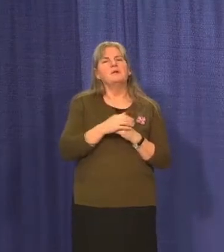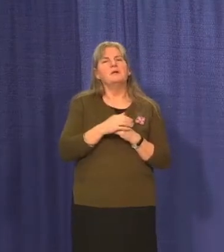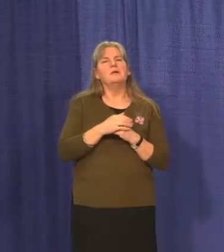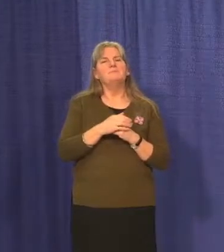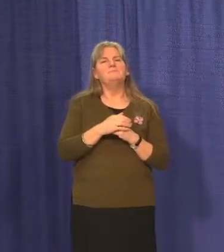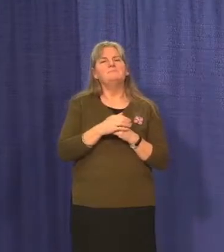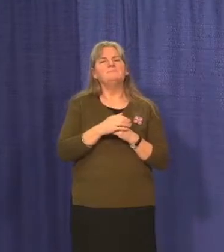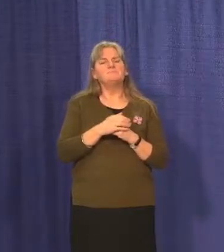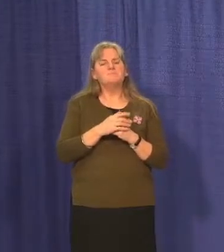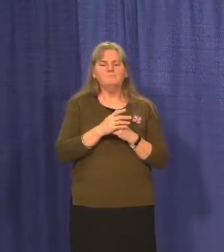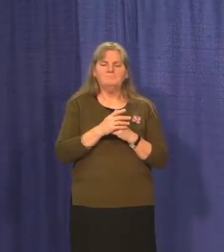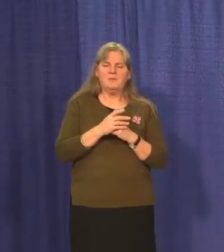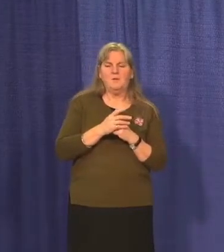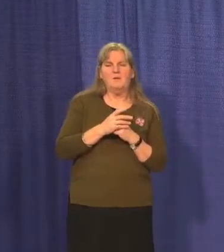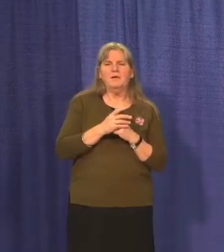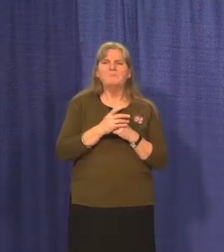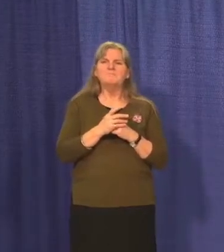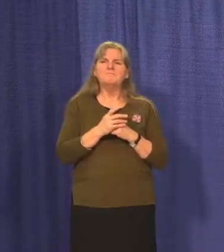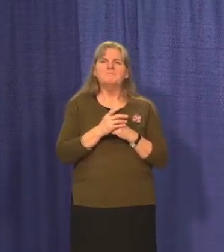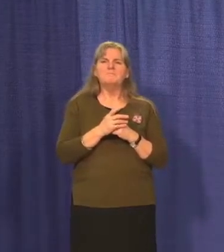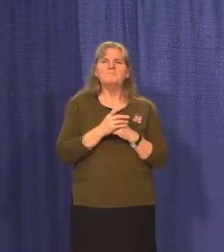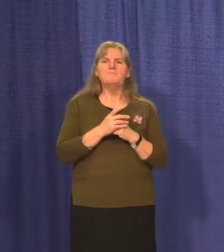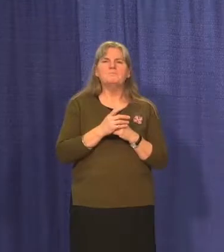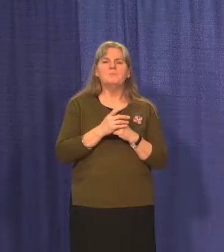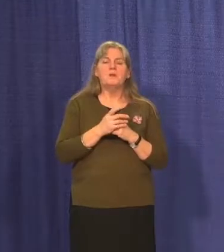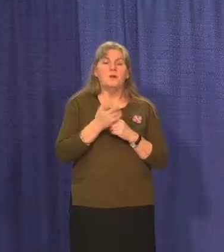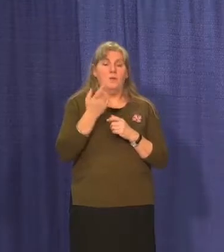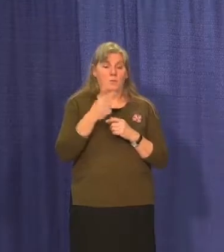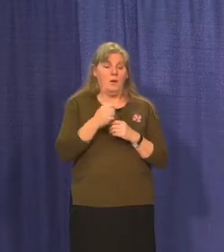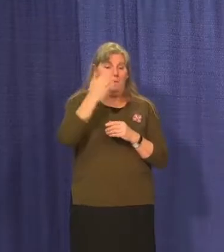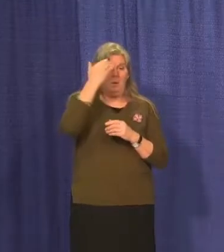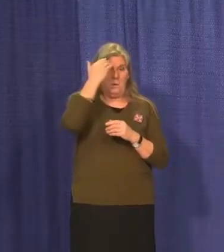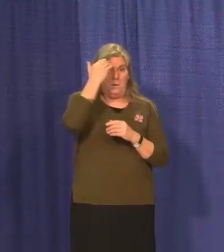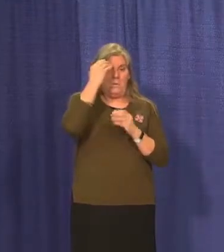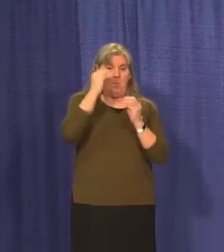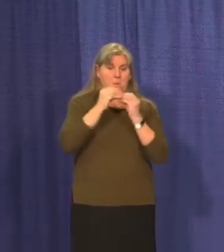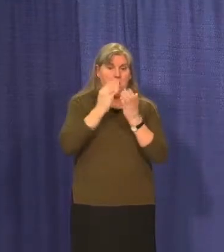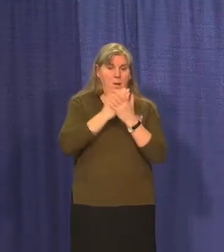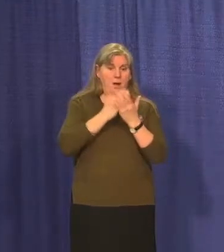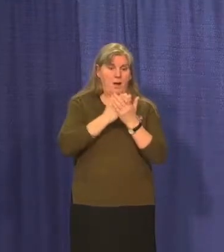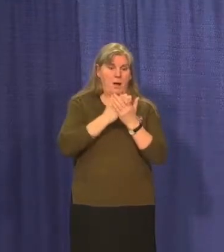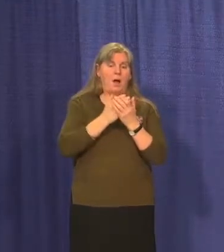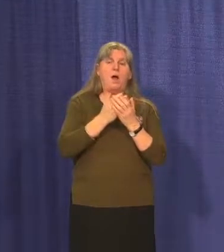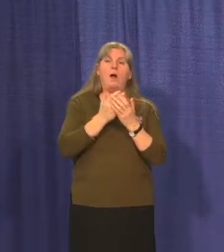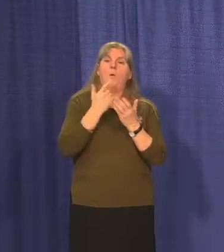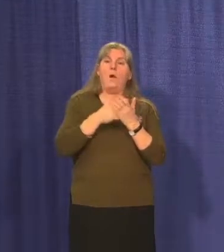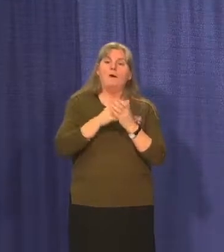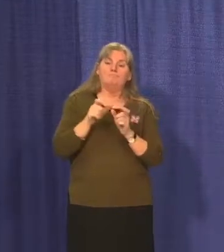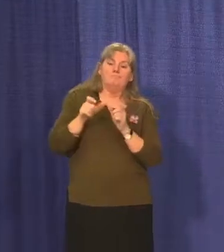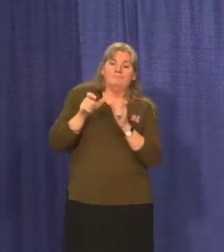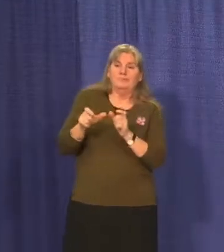we can be on our ability to look at all the public health measures.